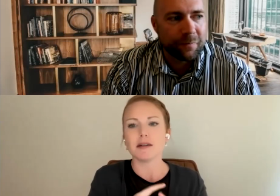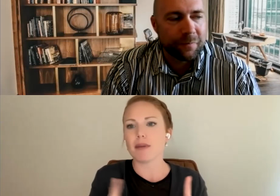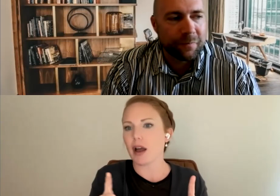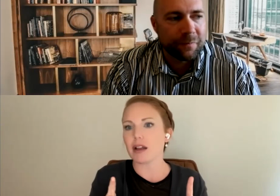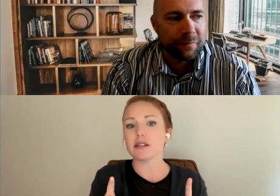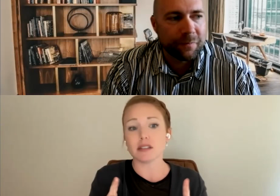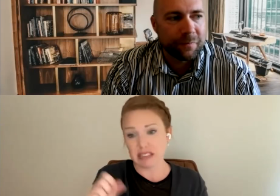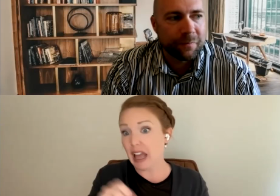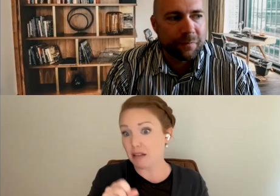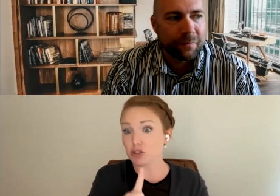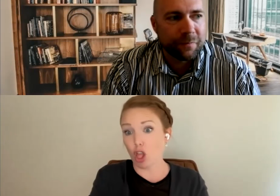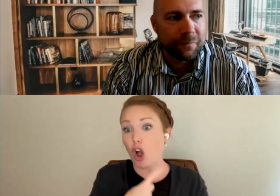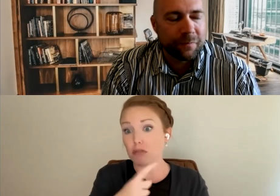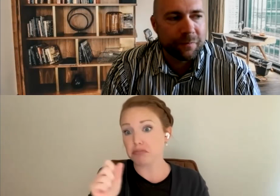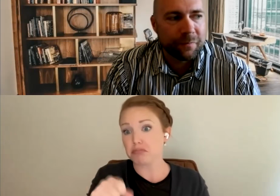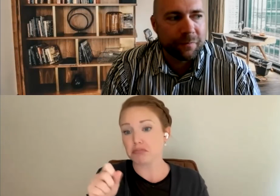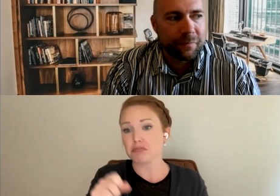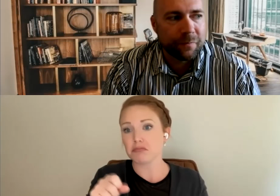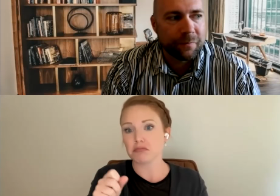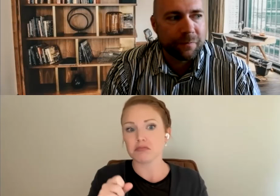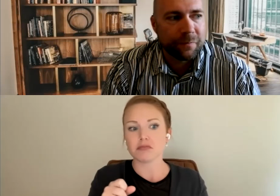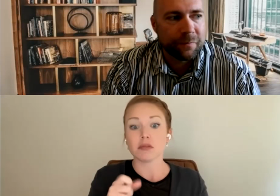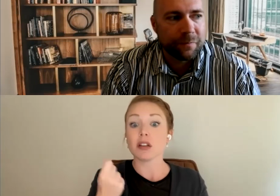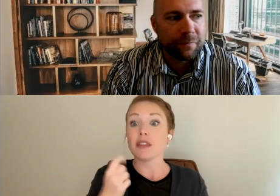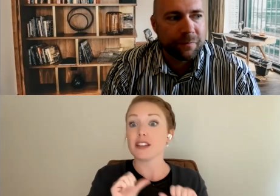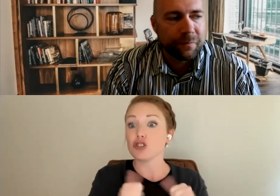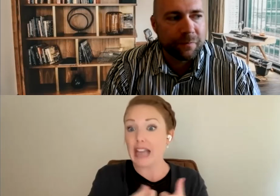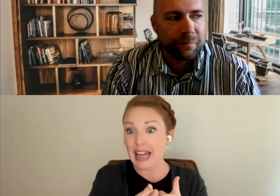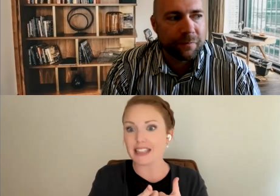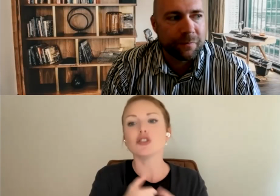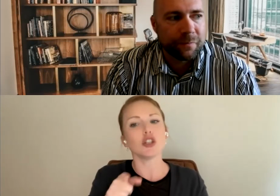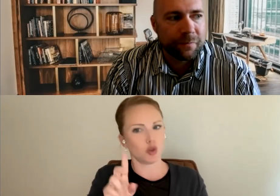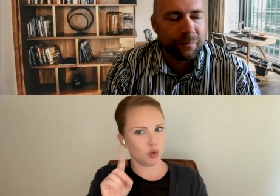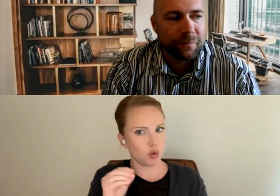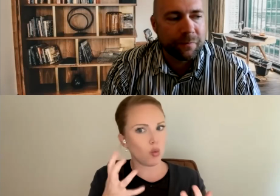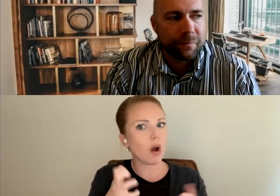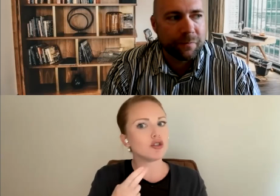But it's long. The challenge is, and you do want it short, the challenge is how do we